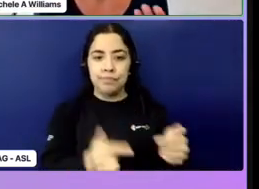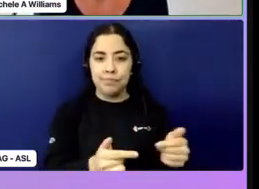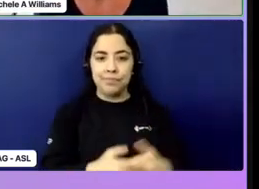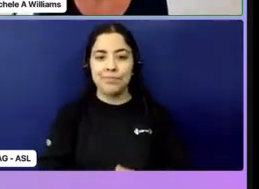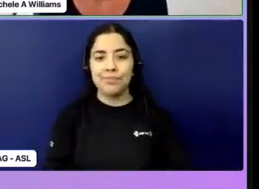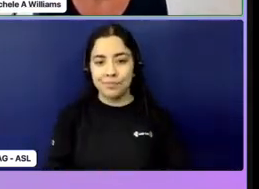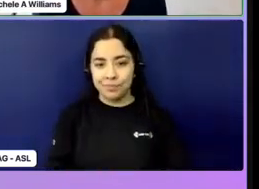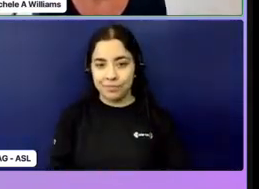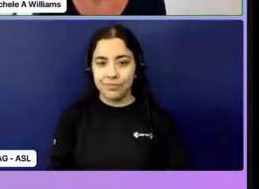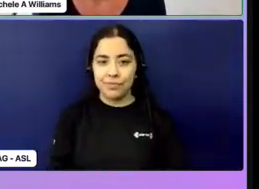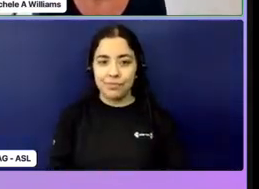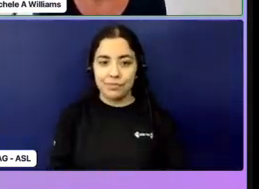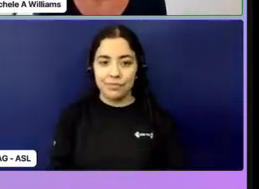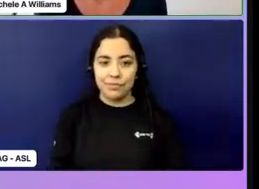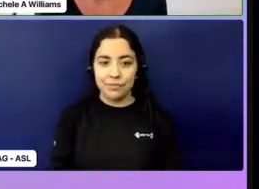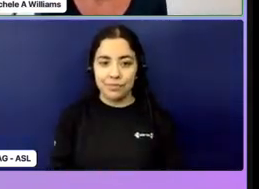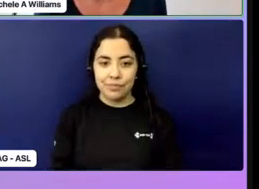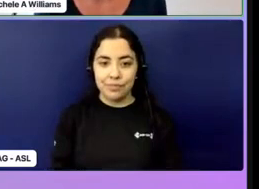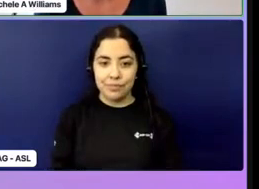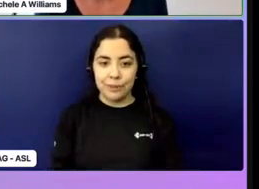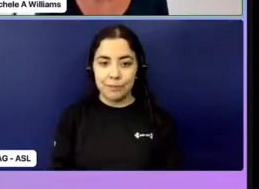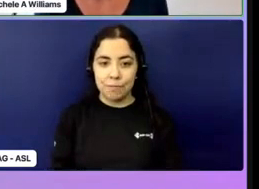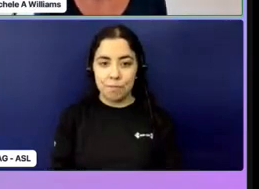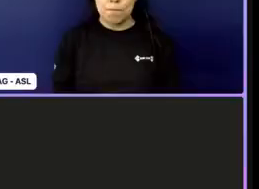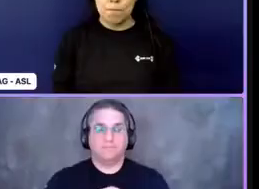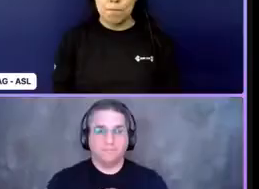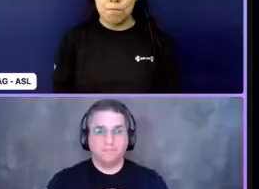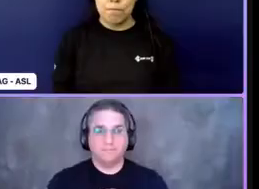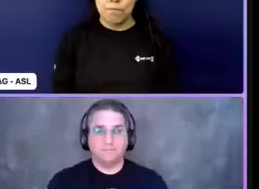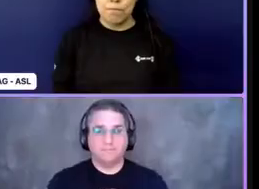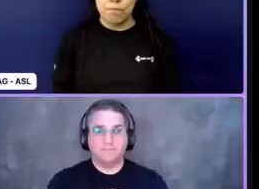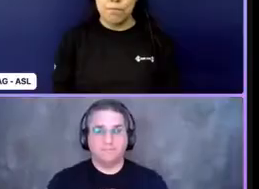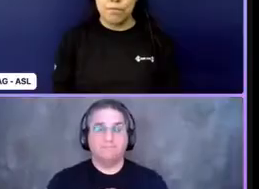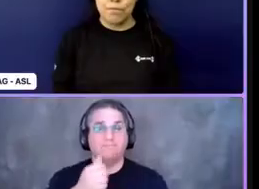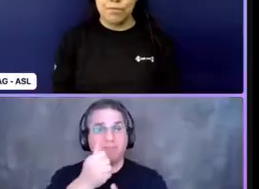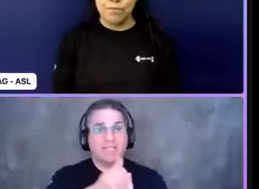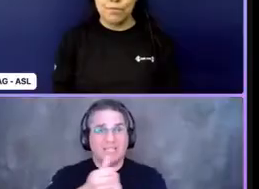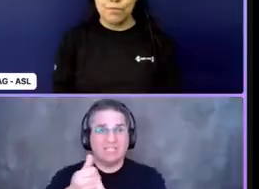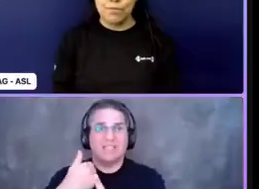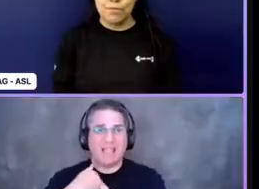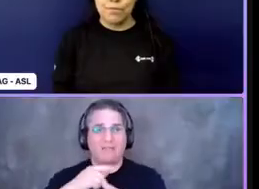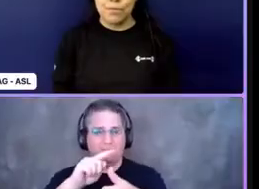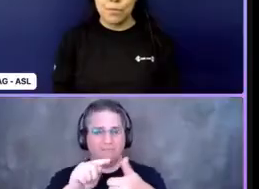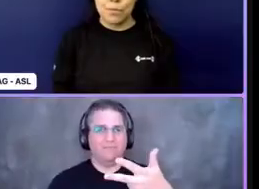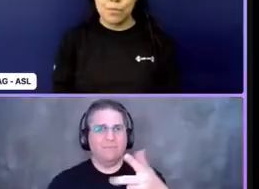community, who says that death is a culture, so there is commentary and discussion that